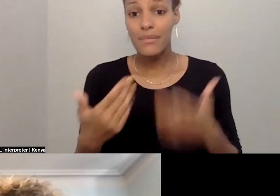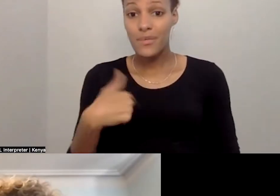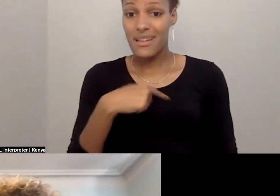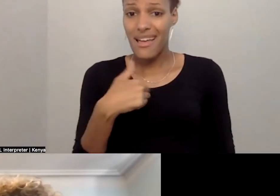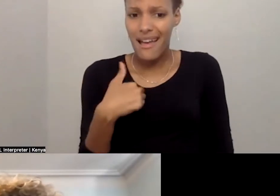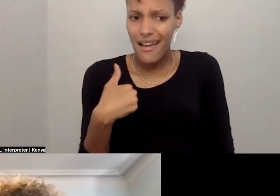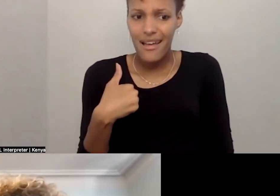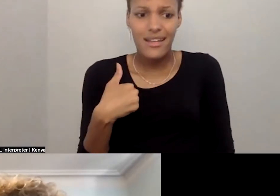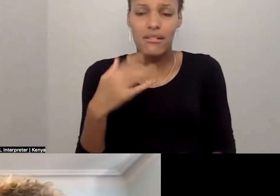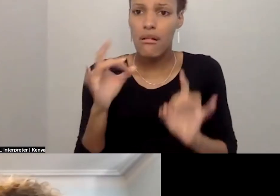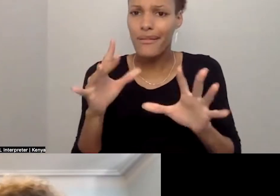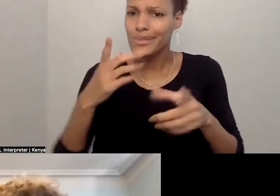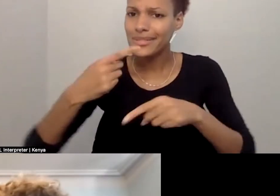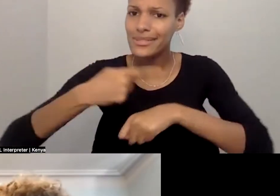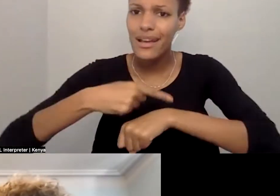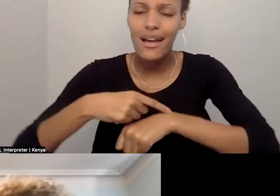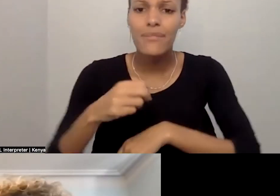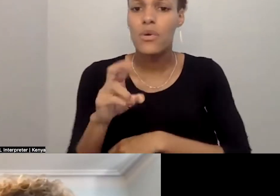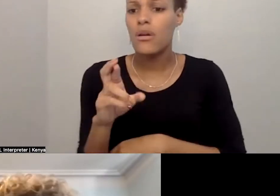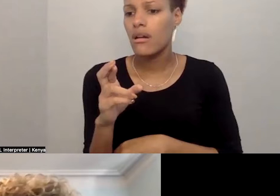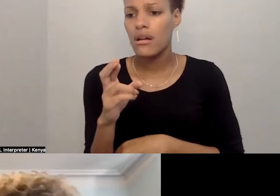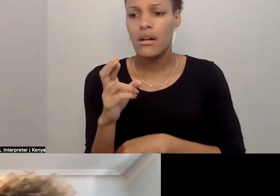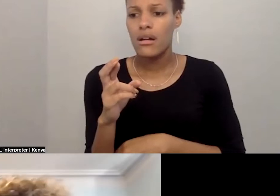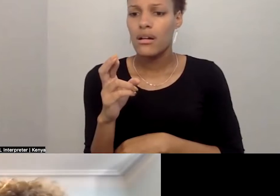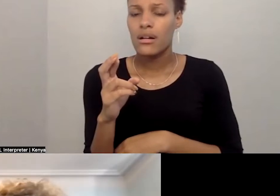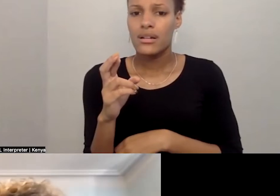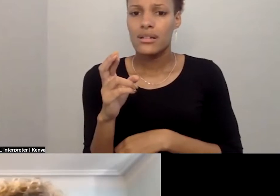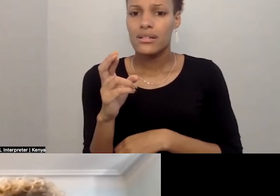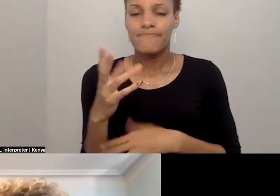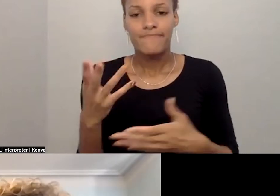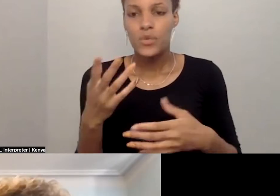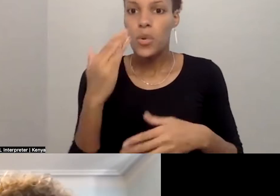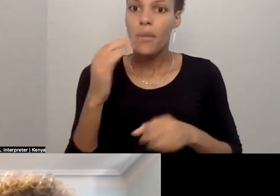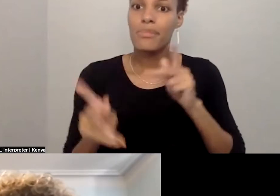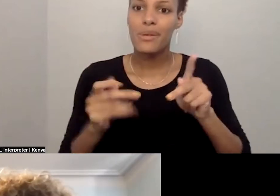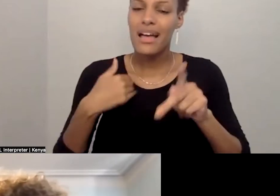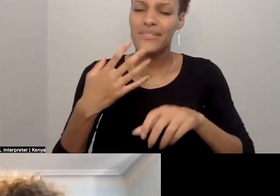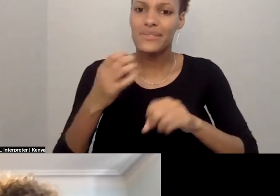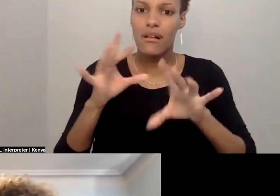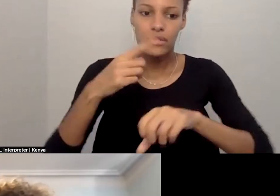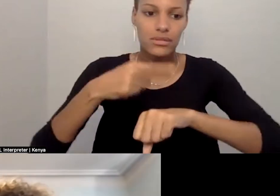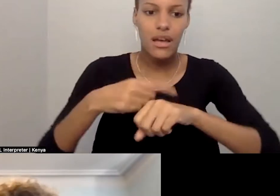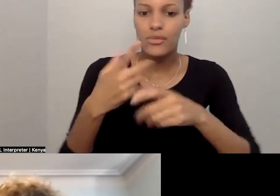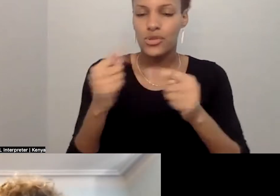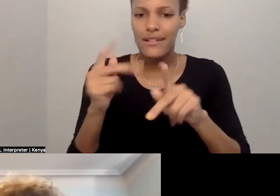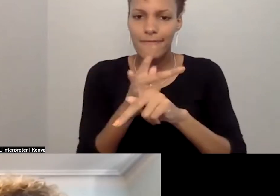you know, we have a terrible time with that with our politicians currently, we have a terrible time